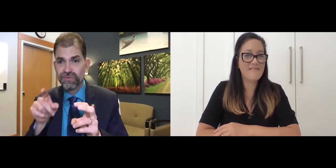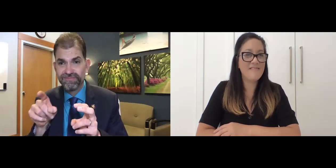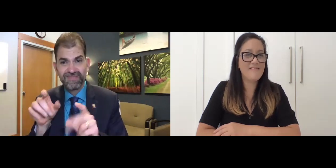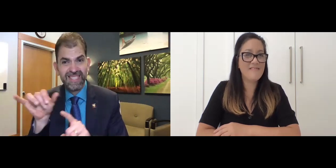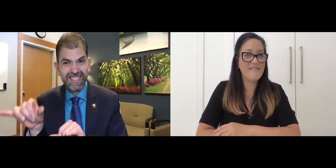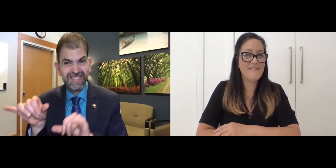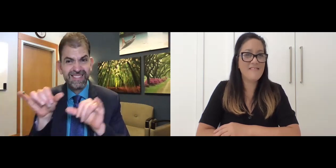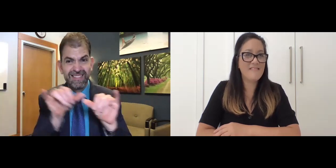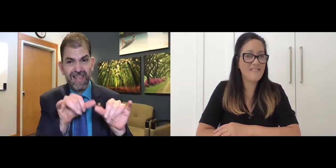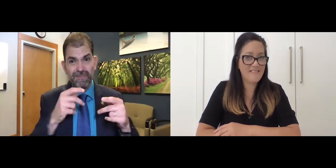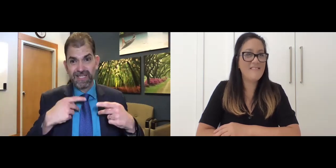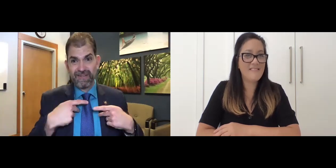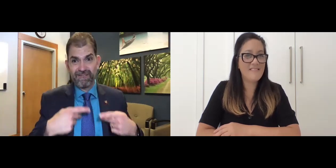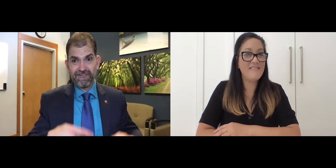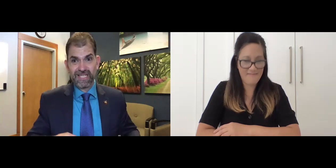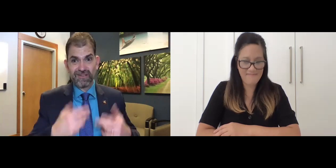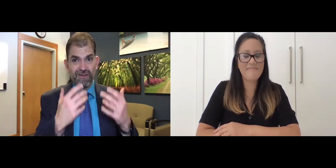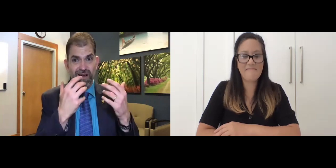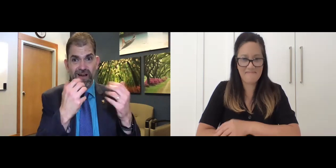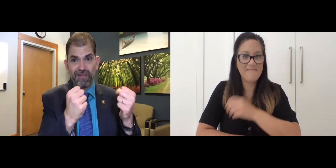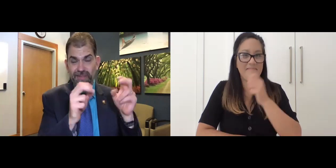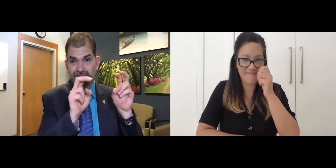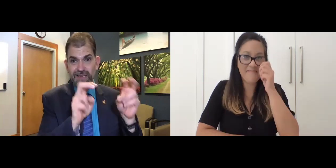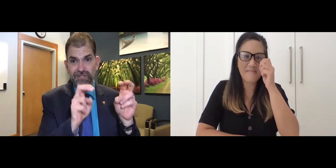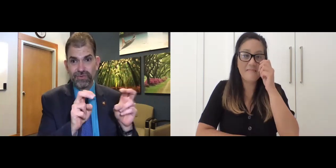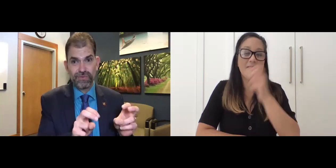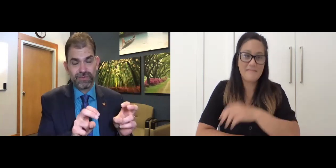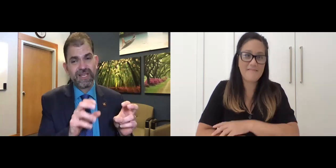issues are really just like having physical health issues.